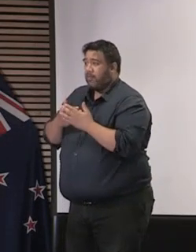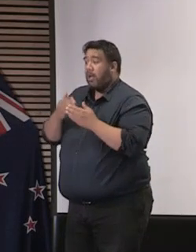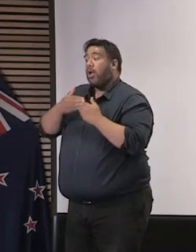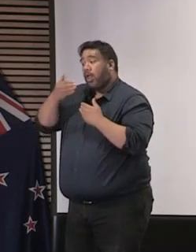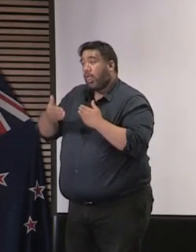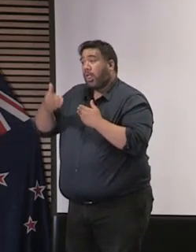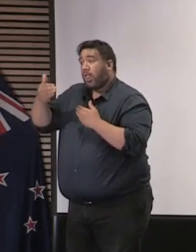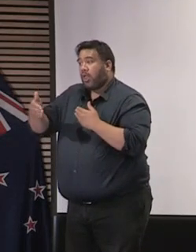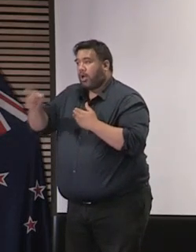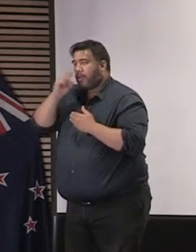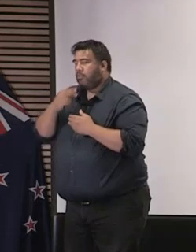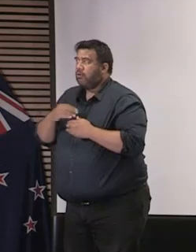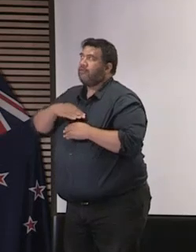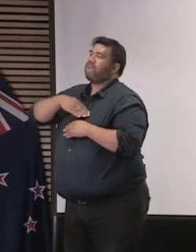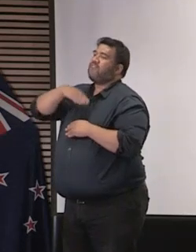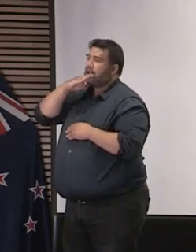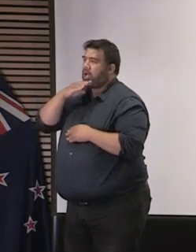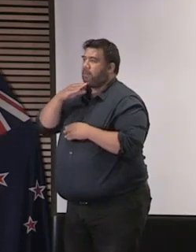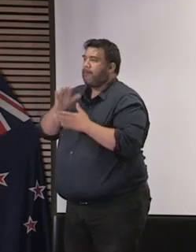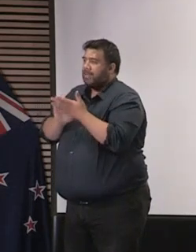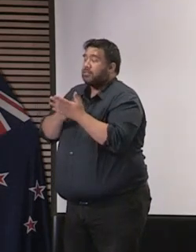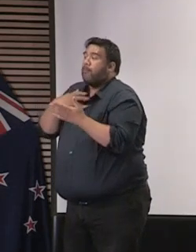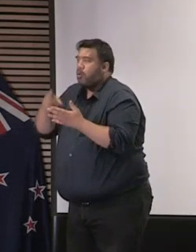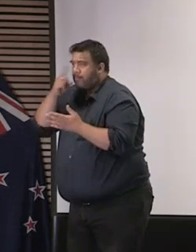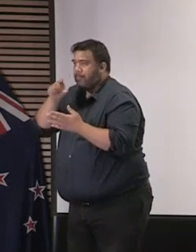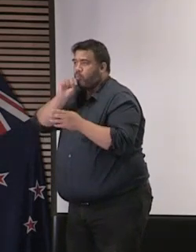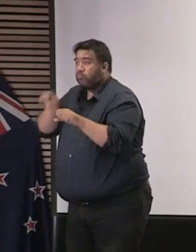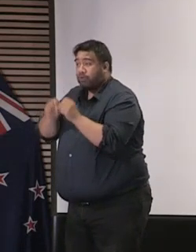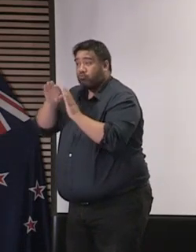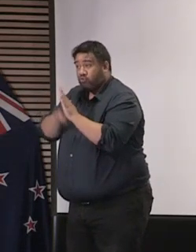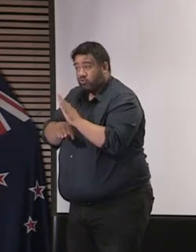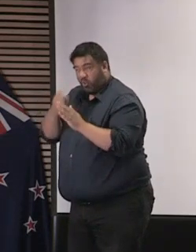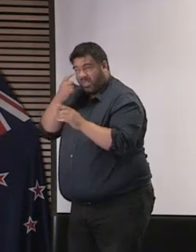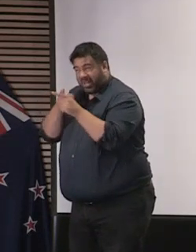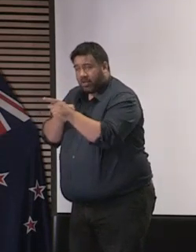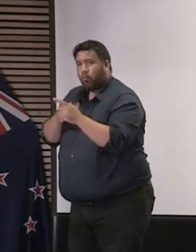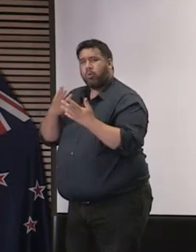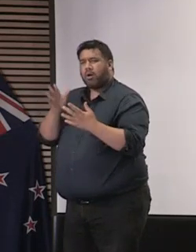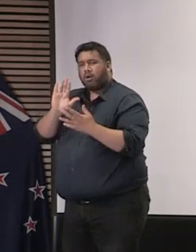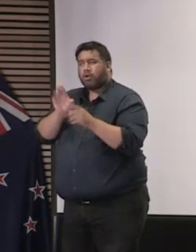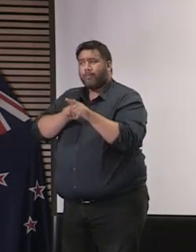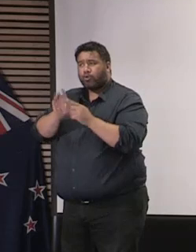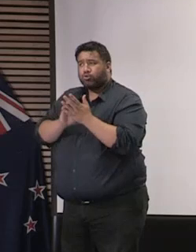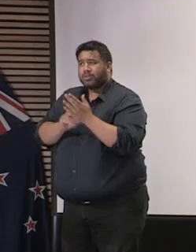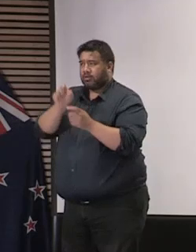on, people become more and more frustrated with lockdown conditions and look to flout